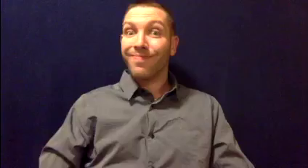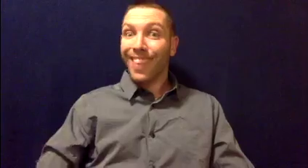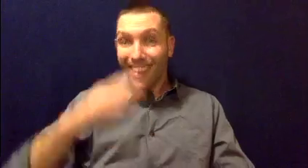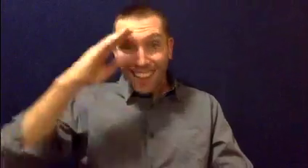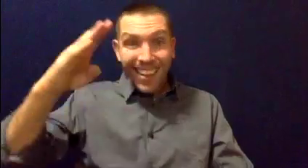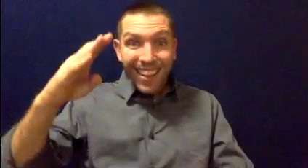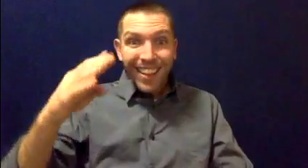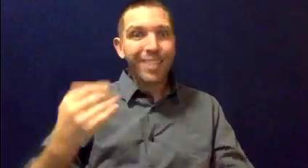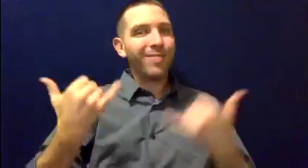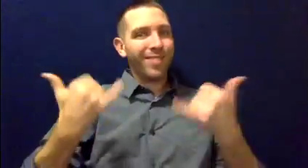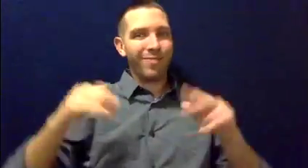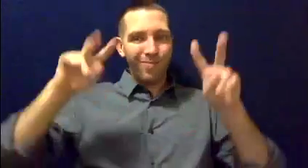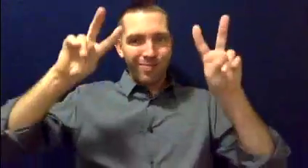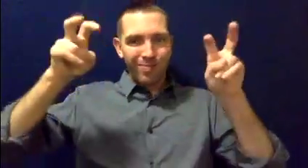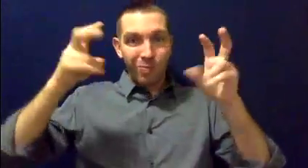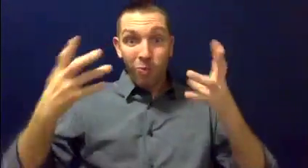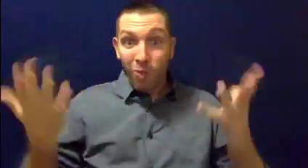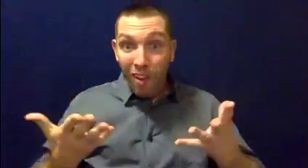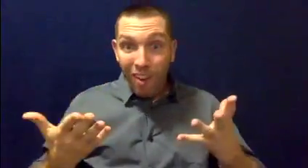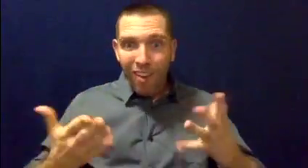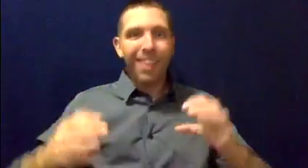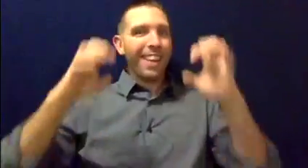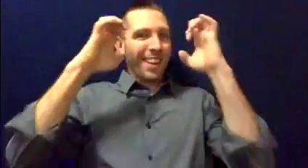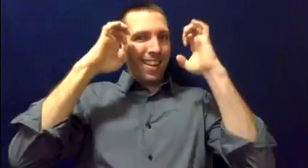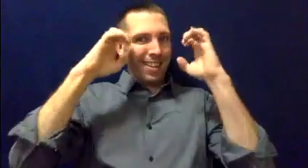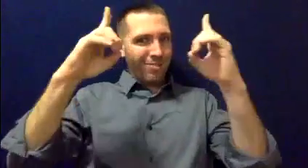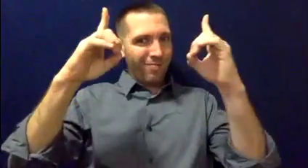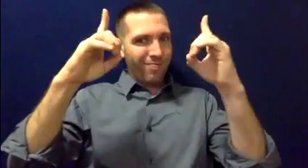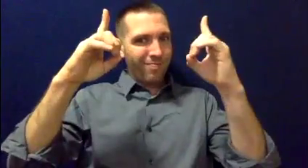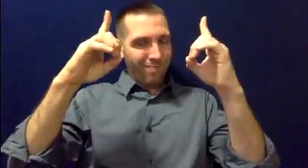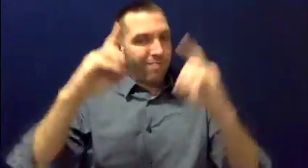Hi! Today's topic is education.